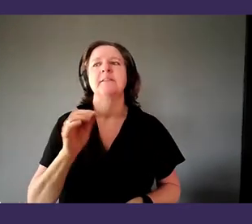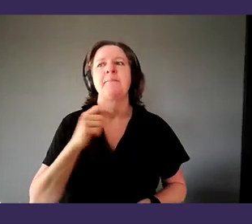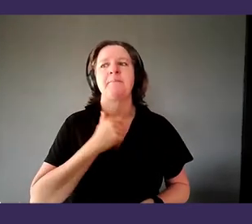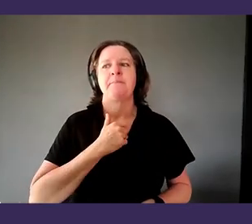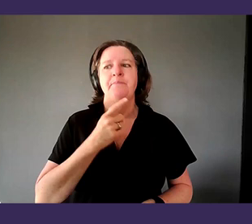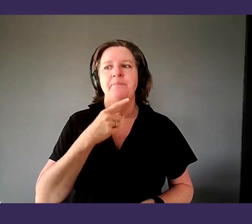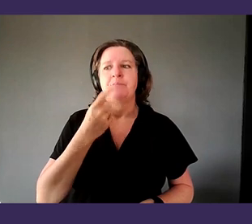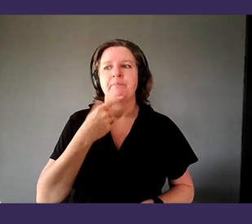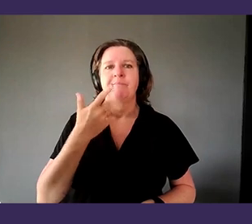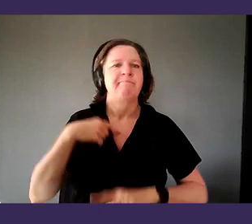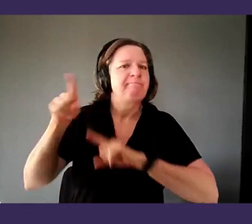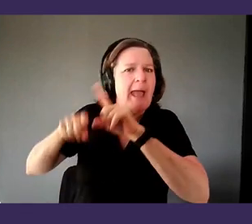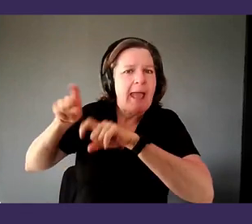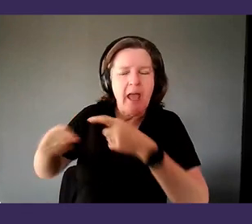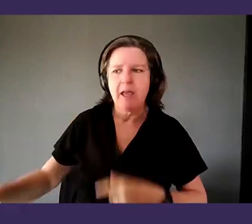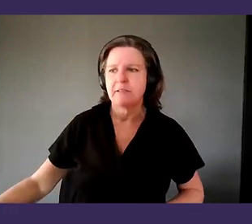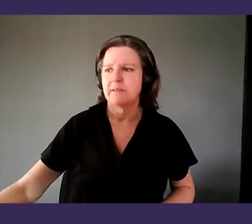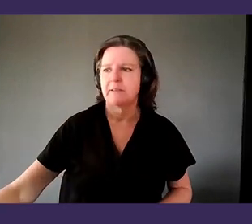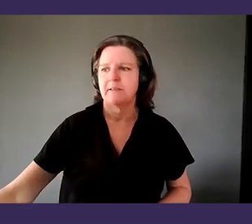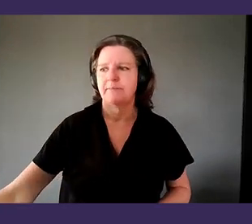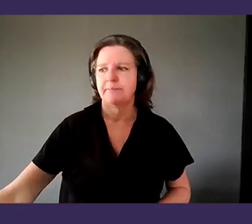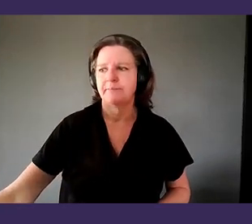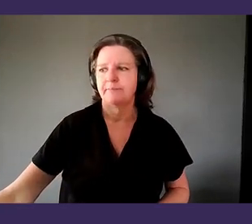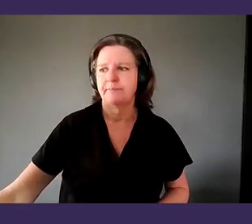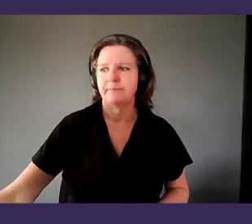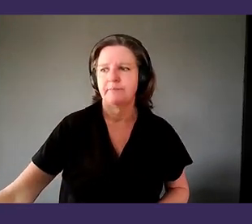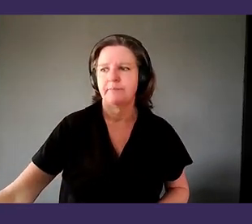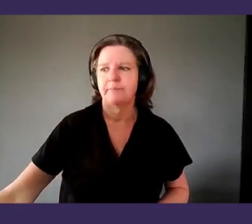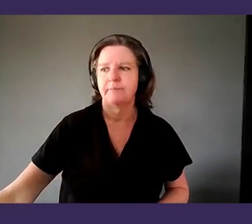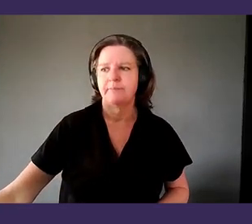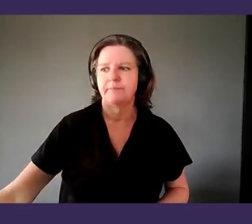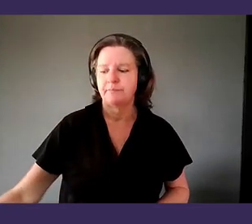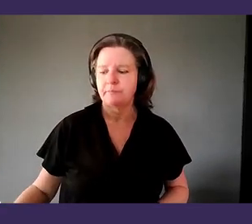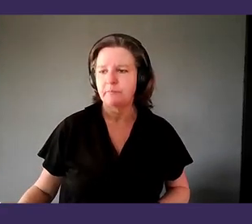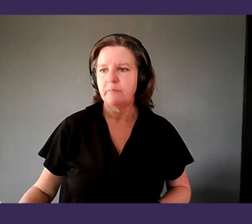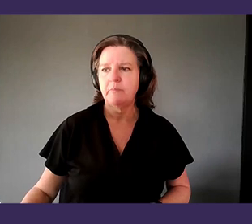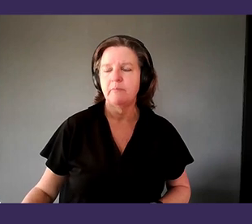I ask the individual with a disability questions and if they want the family involved as well.